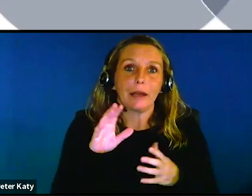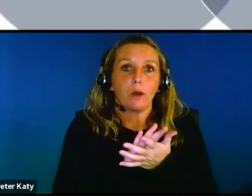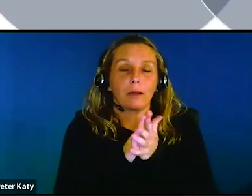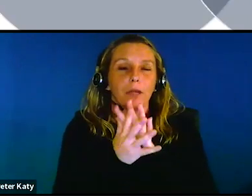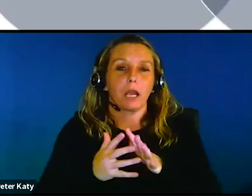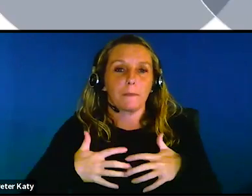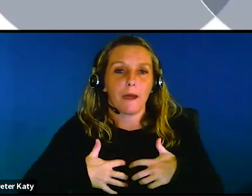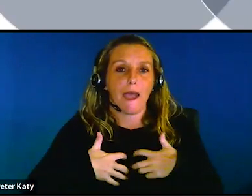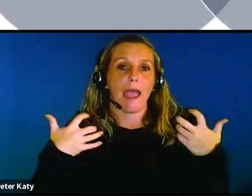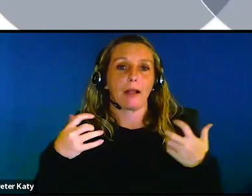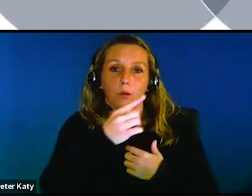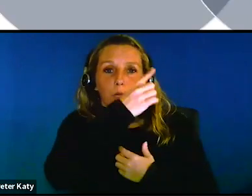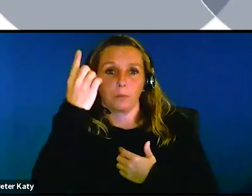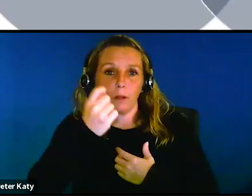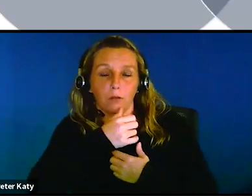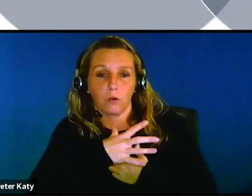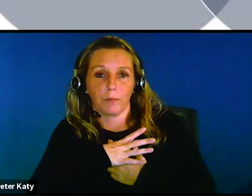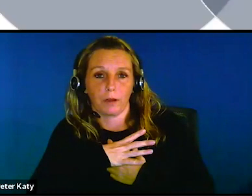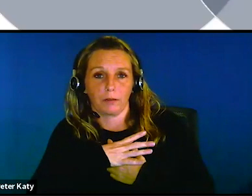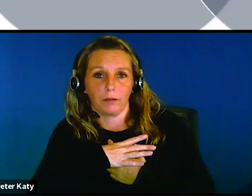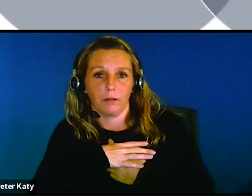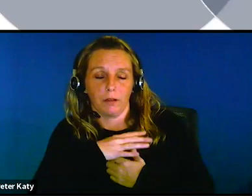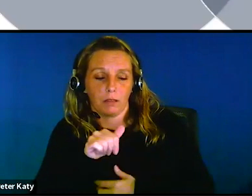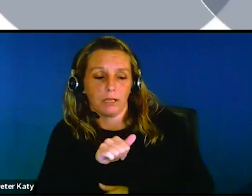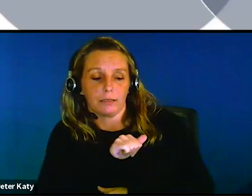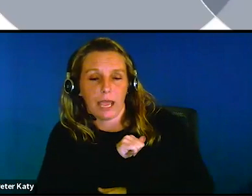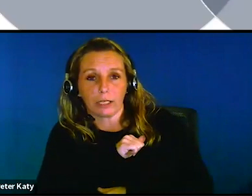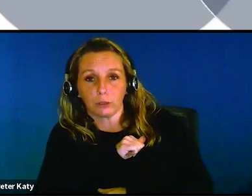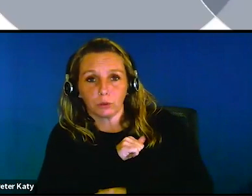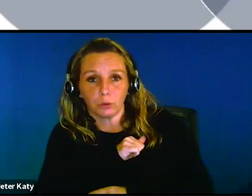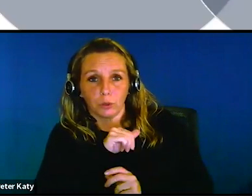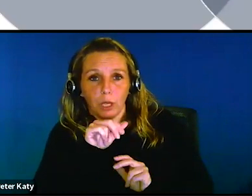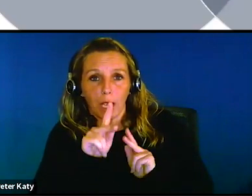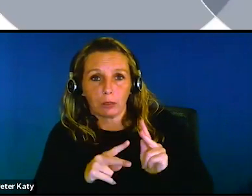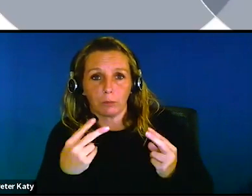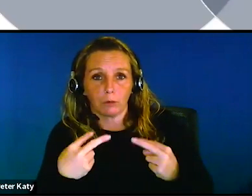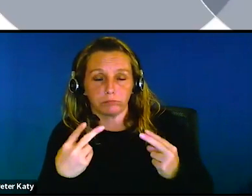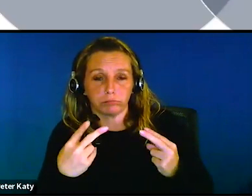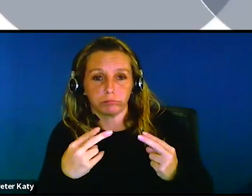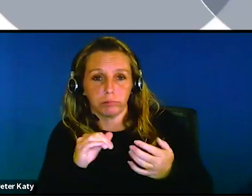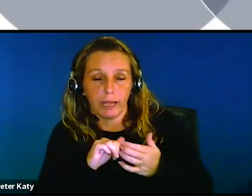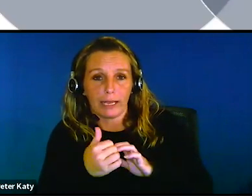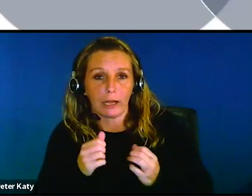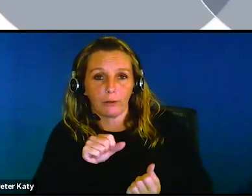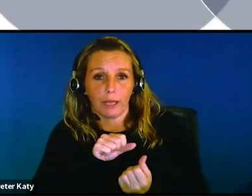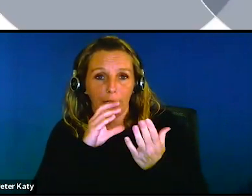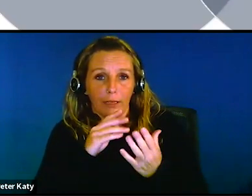And then there's attitude about how I am receive, treated, perceived.